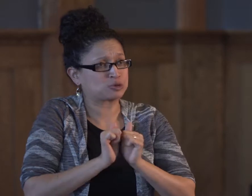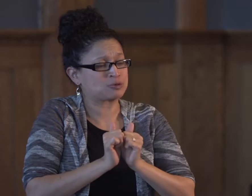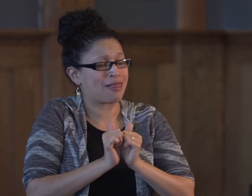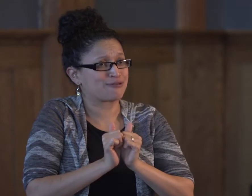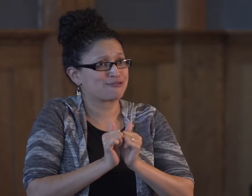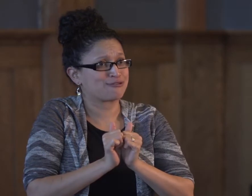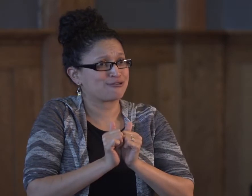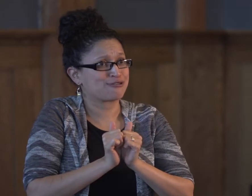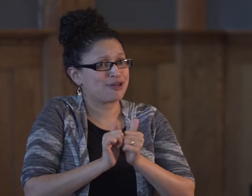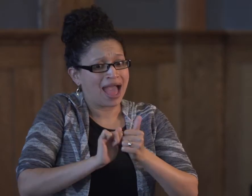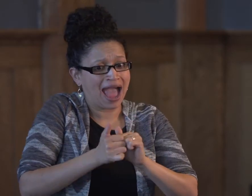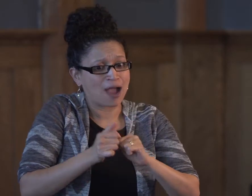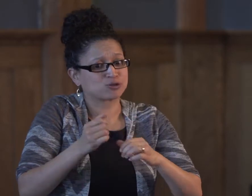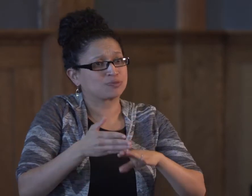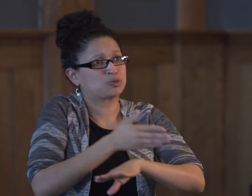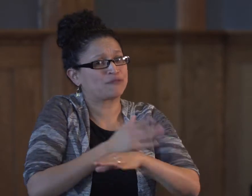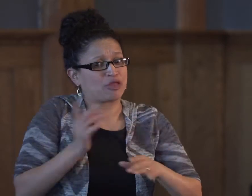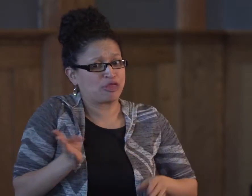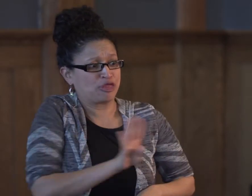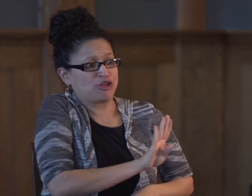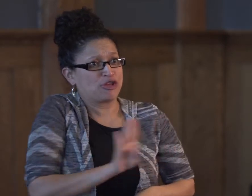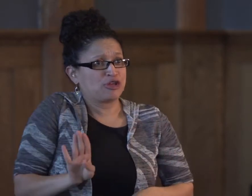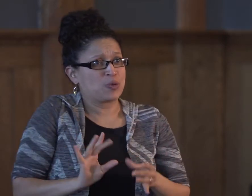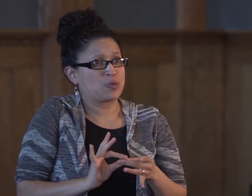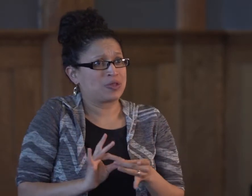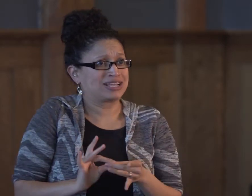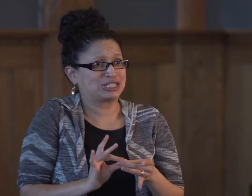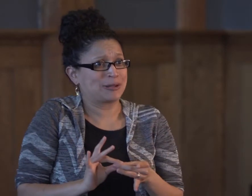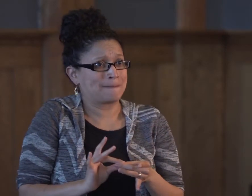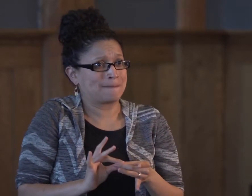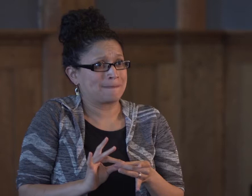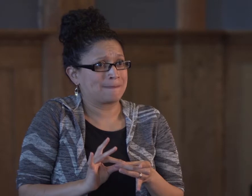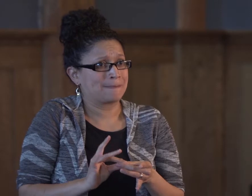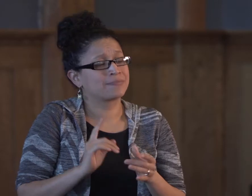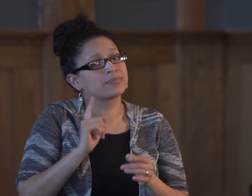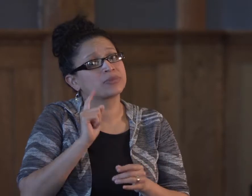How will they be able to work with law enforcement? How will they be able to make that connection?